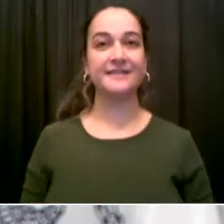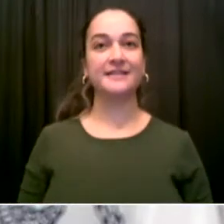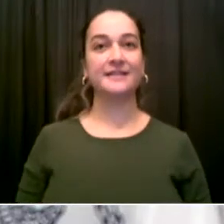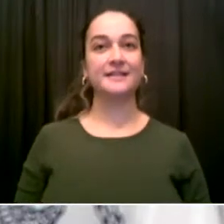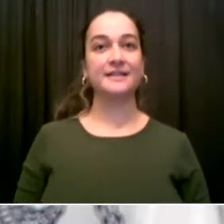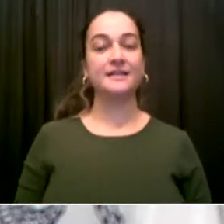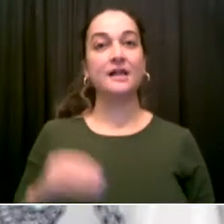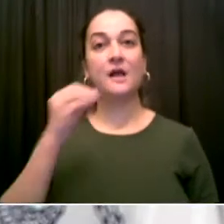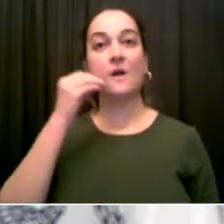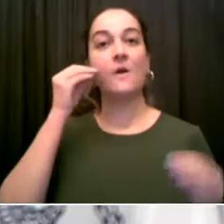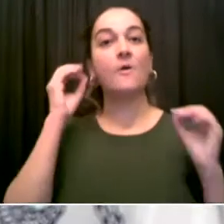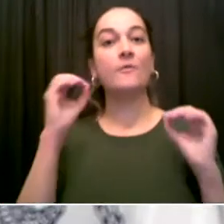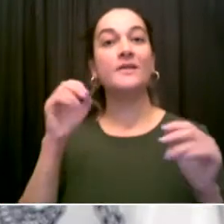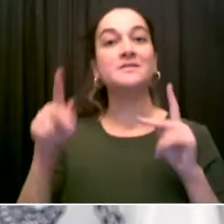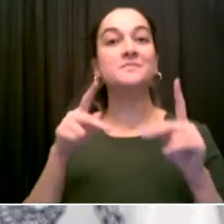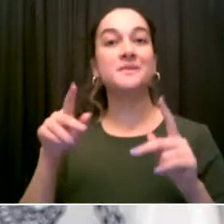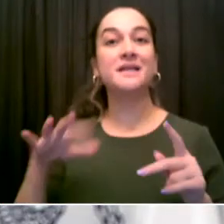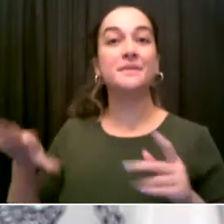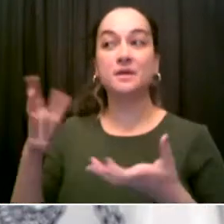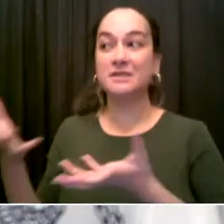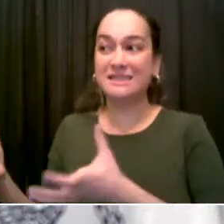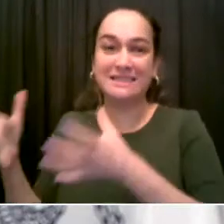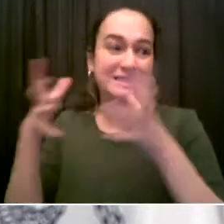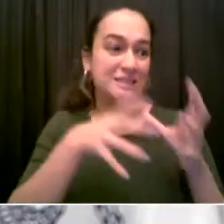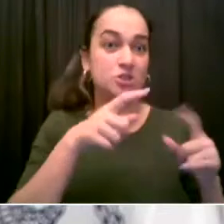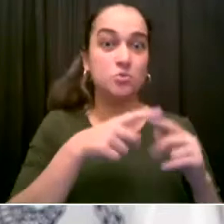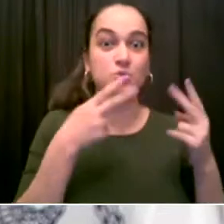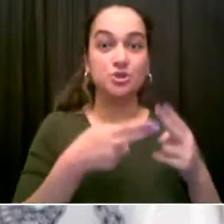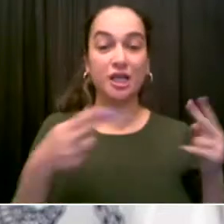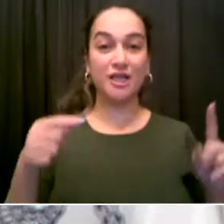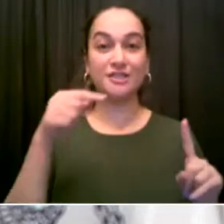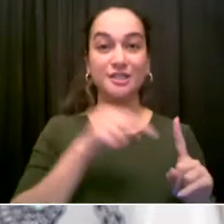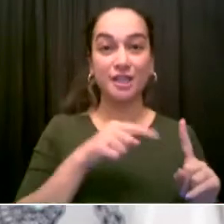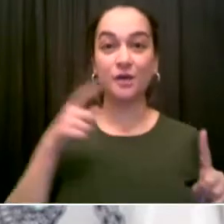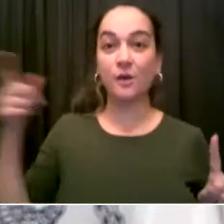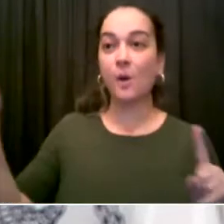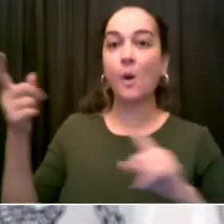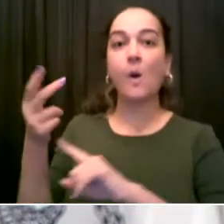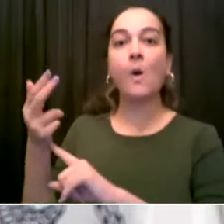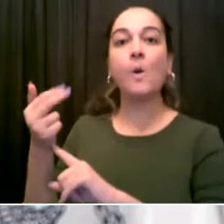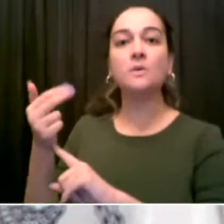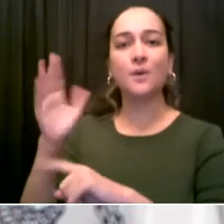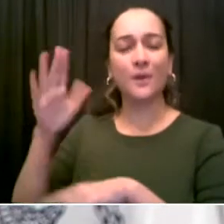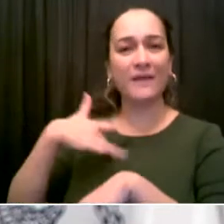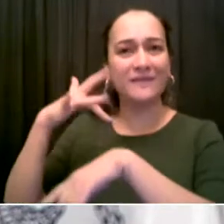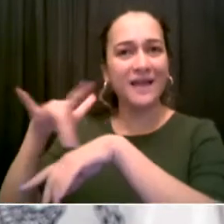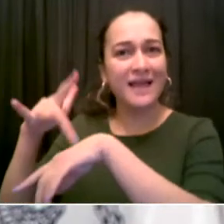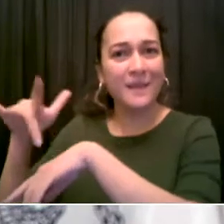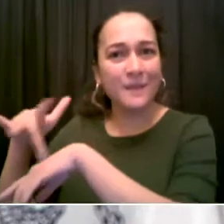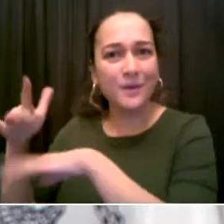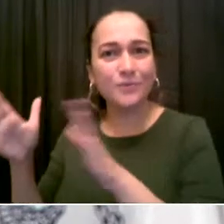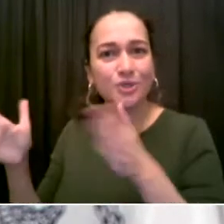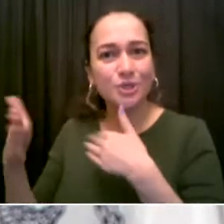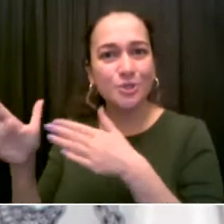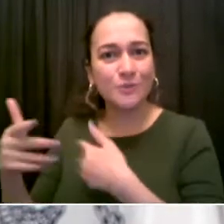TRAVELSER WHO MAY HAVE GONE OVERSEAS AS THEY HAVE IN THE PAST. AS FOLKS WHO HAPPEN TO BE HOMELESS COME OUOT F THE HOTELS AND INTO